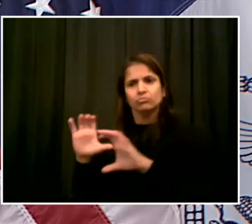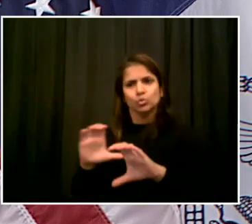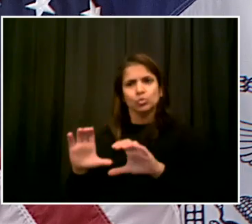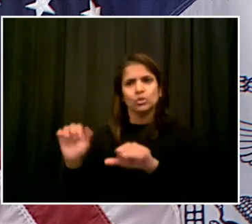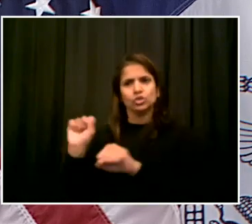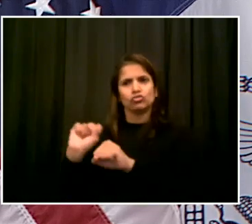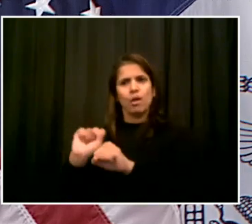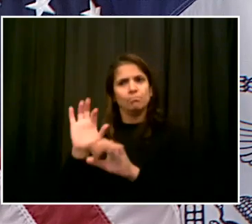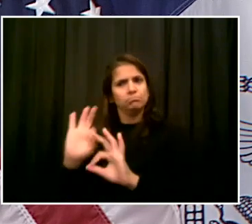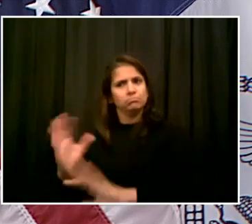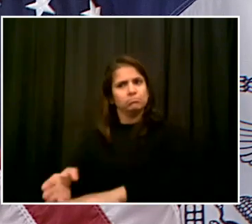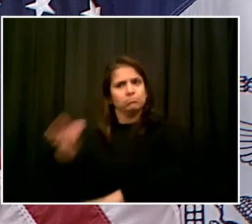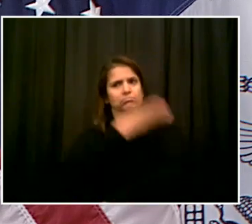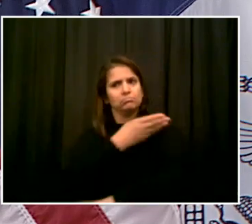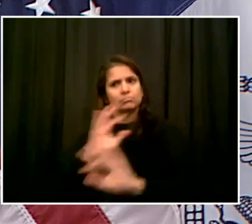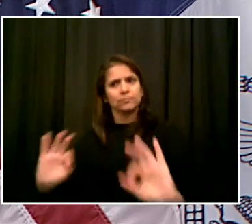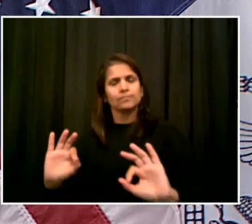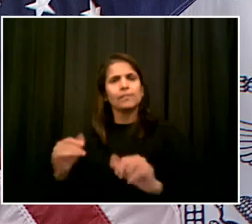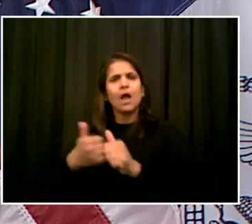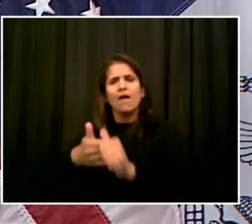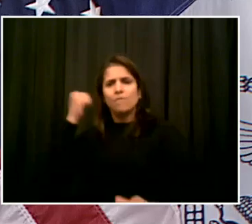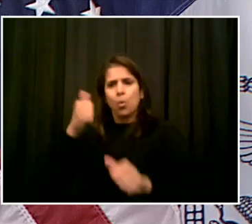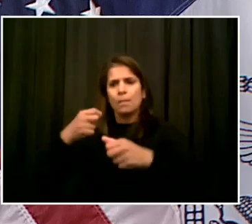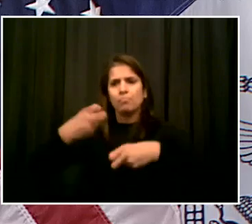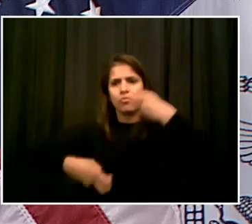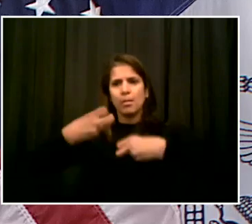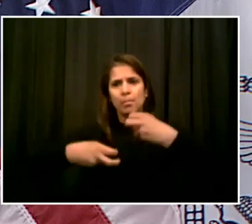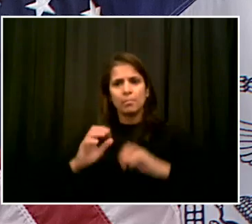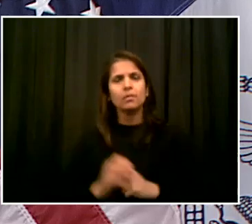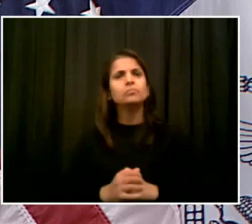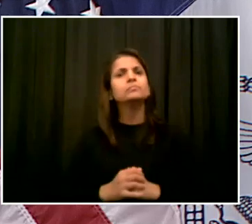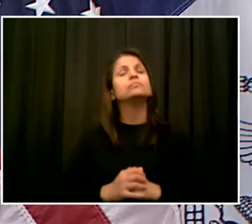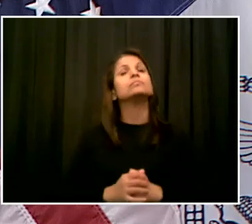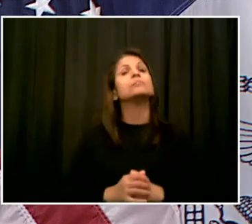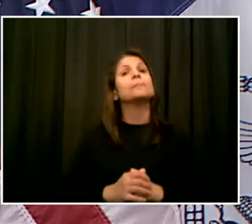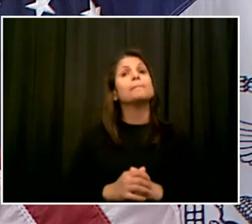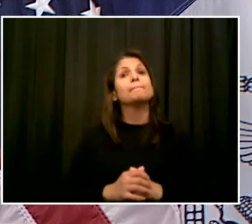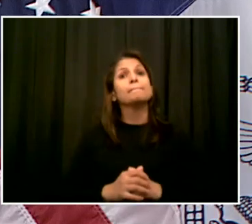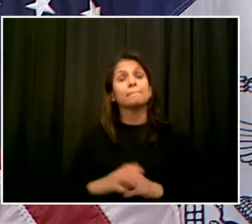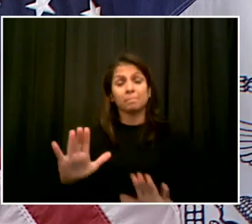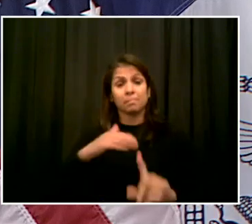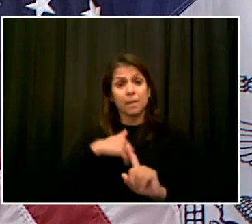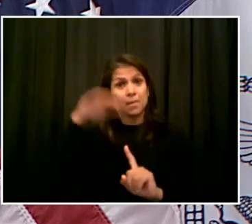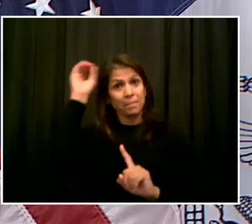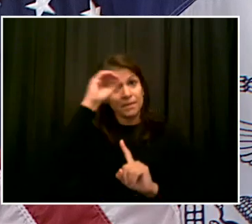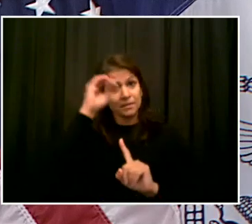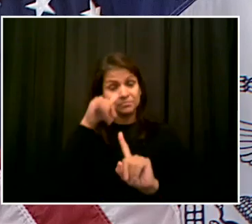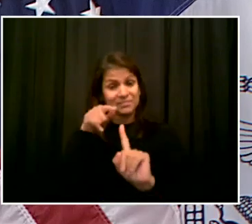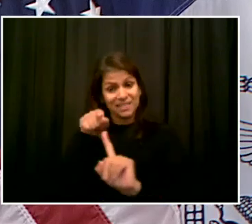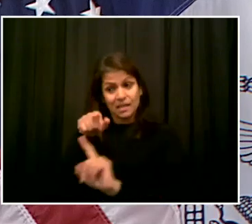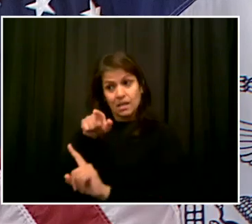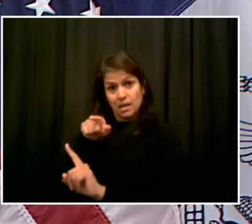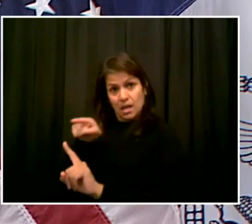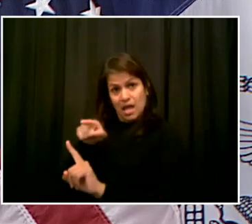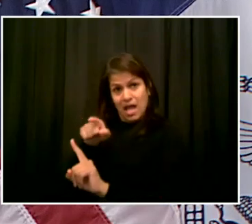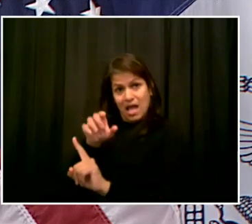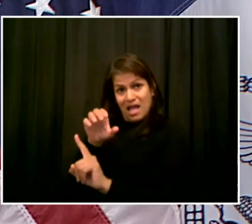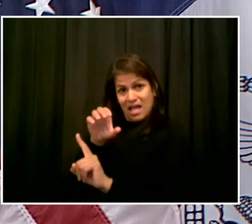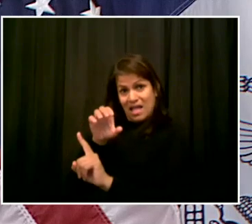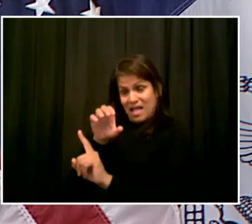LEL GA APPROPRIE ATDUE PROCESS RATES APPROACH TO POLICE DISCIPLINE AND THAT IT MUST GO FASTER AND WE